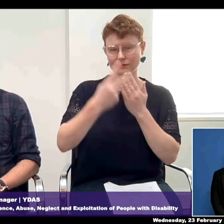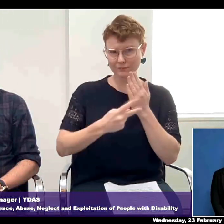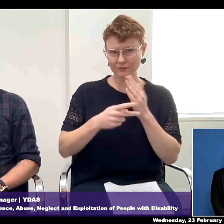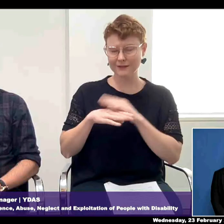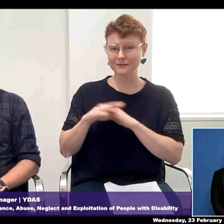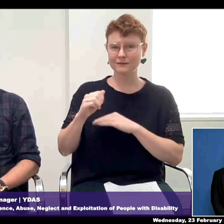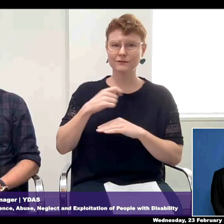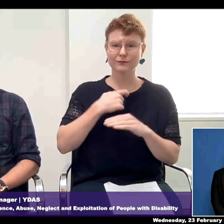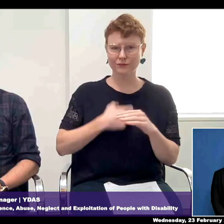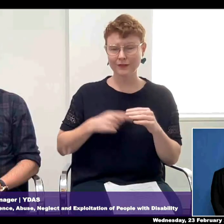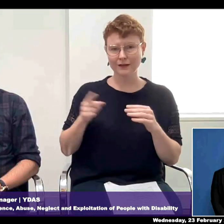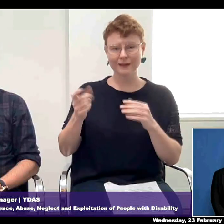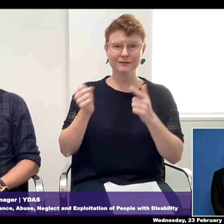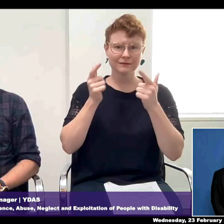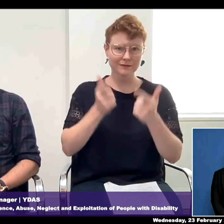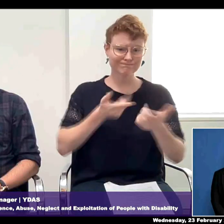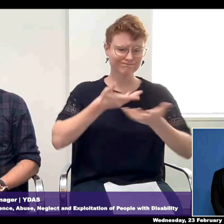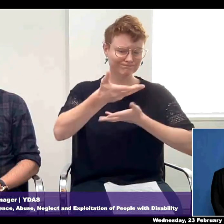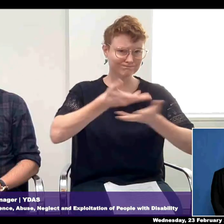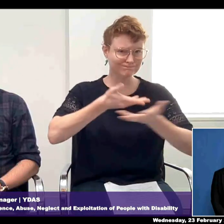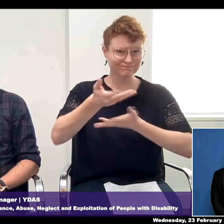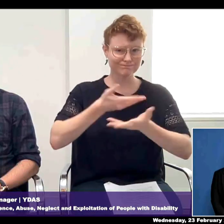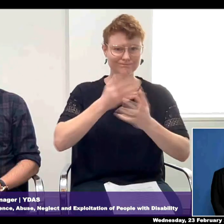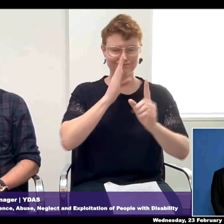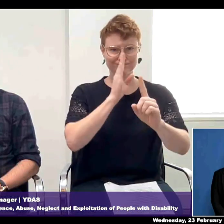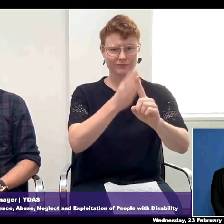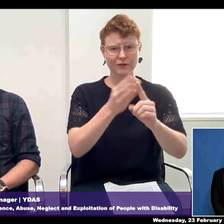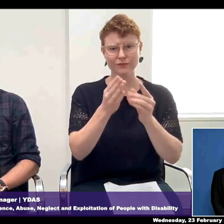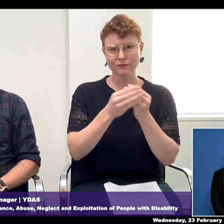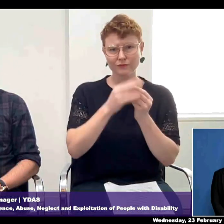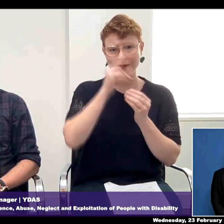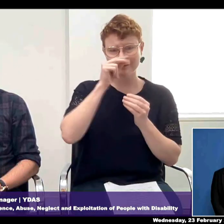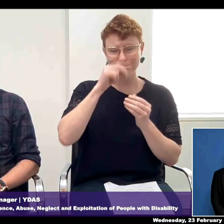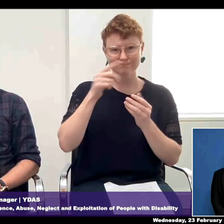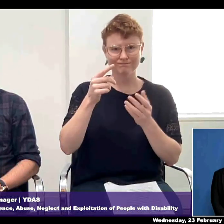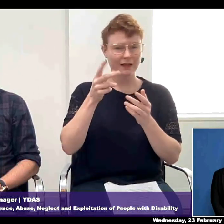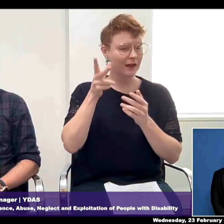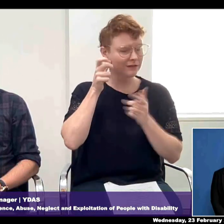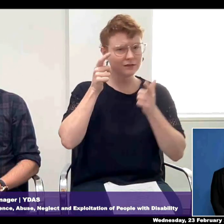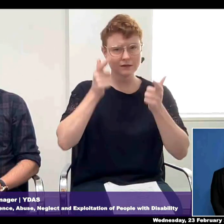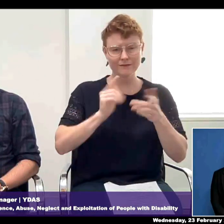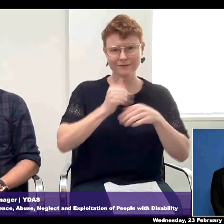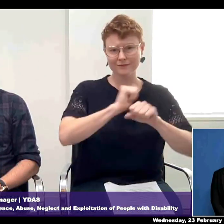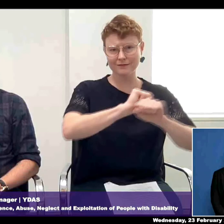Leaders Program. And, in that role, many conversation arise directly with us and young